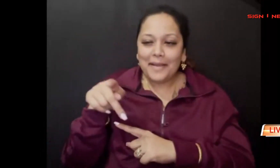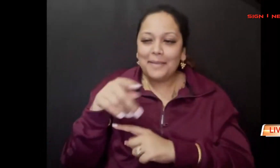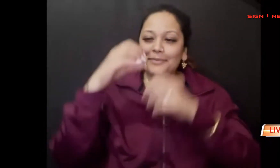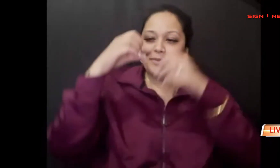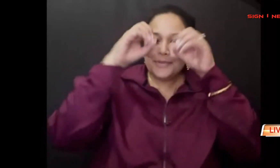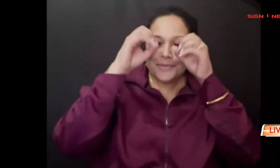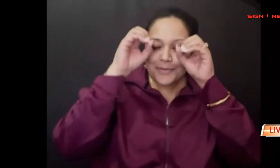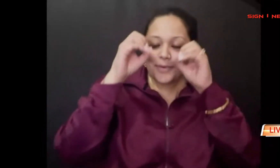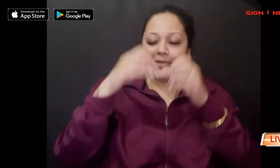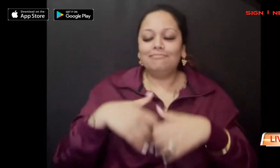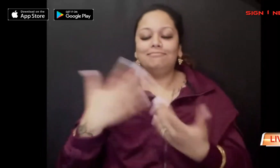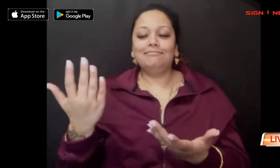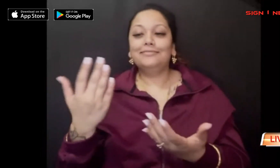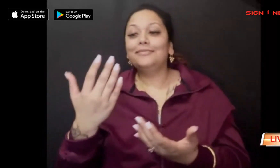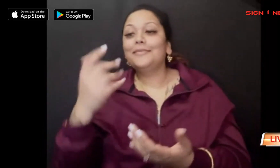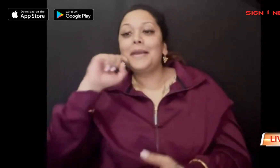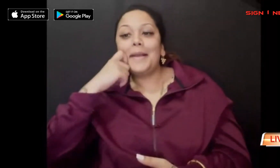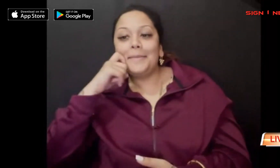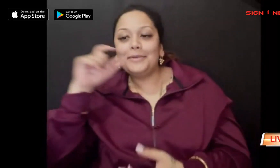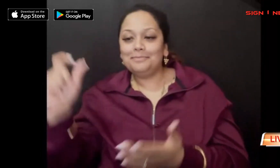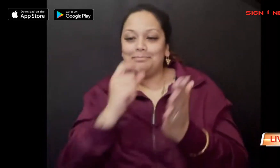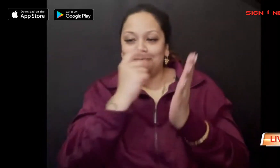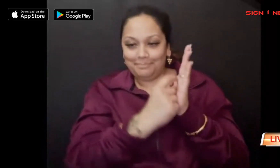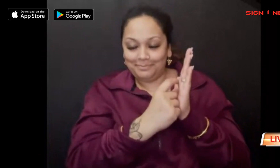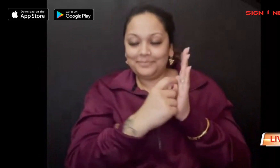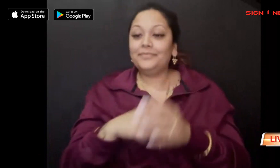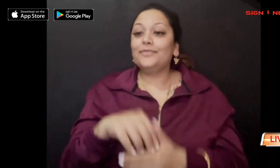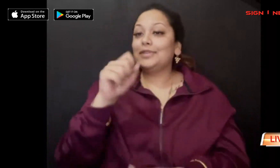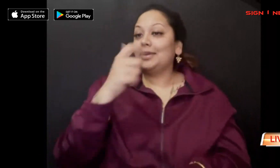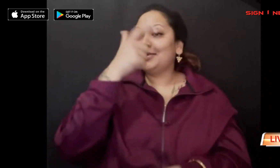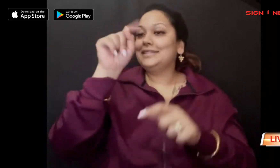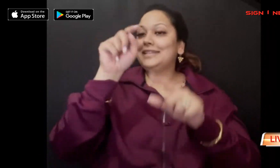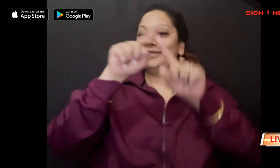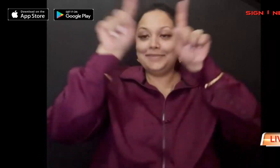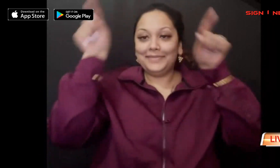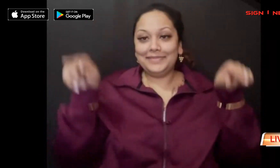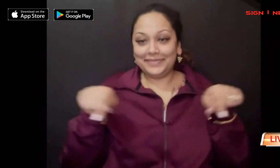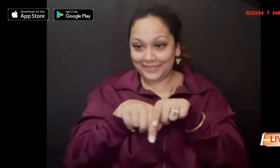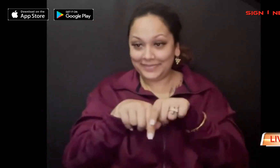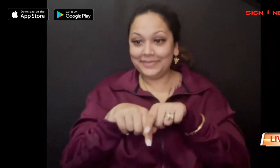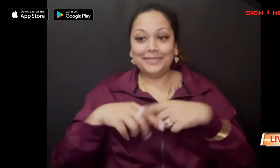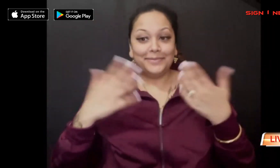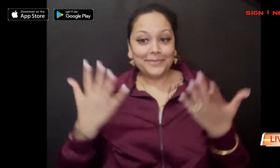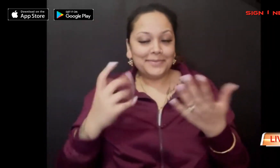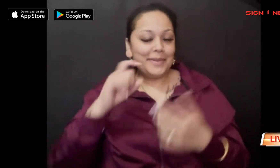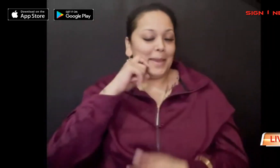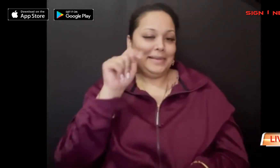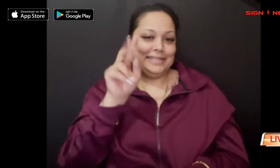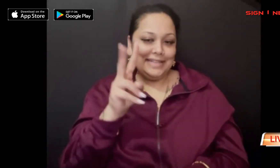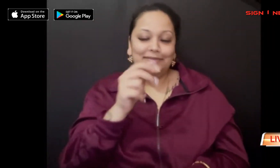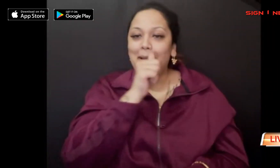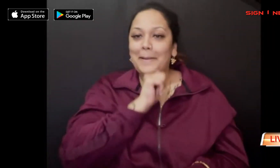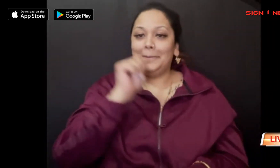Google Play Store on your smartphone and you can also watch on Apple TV Amazon and Roku